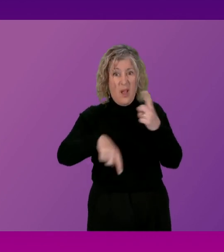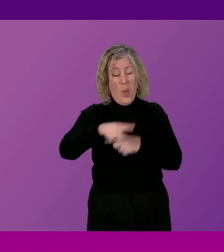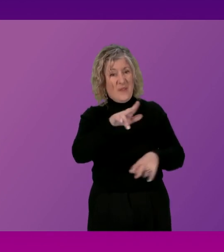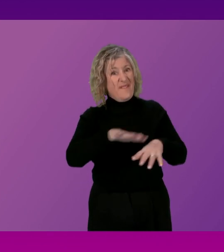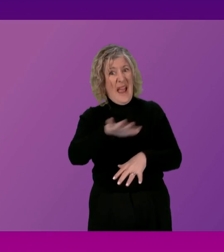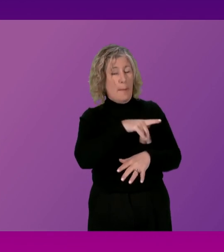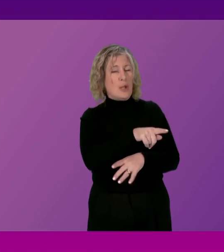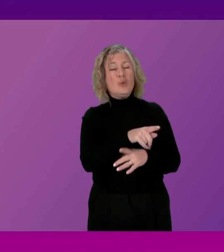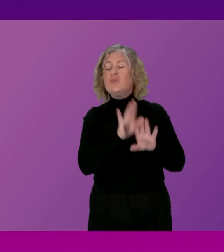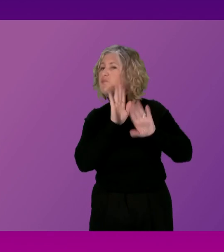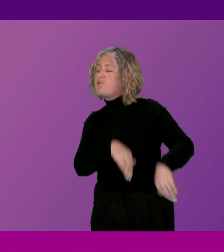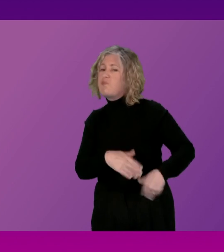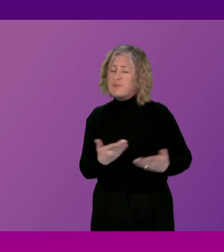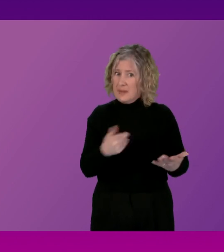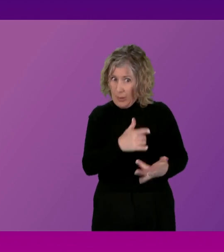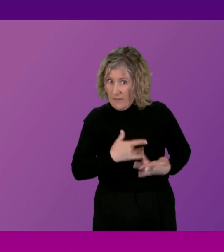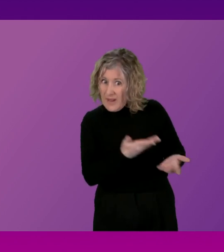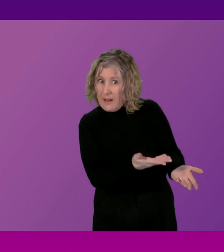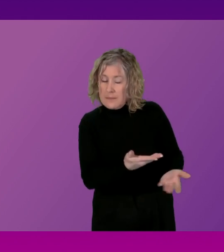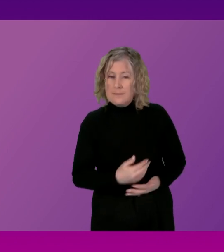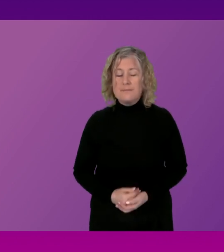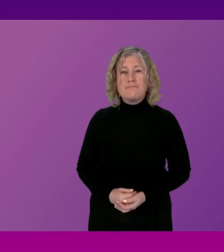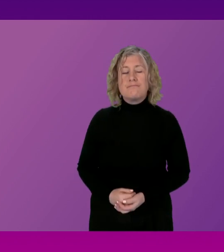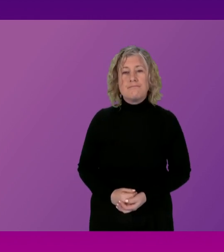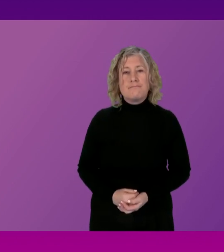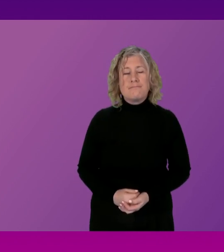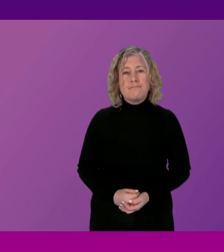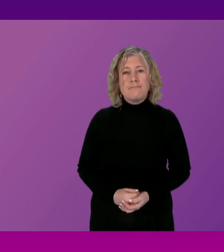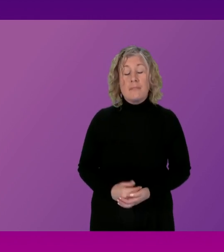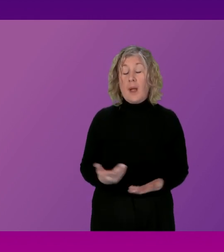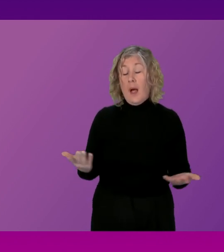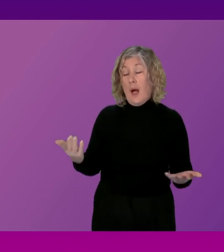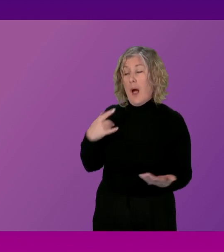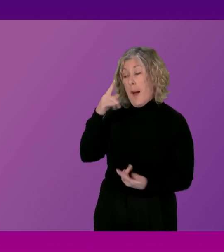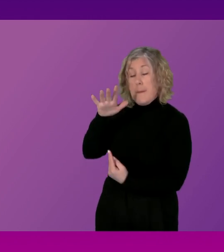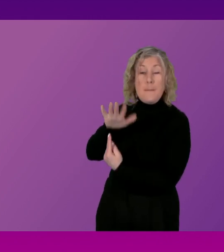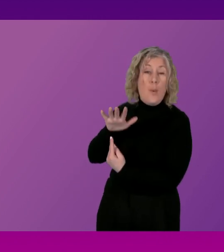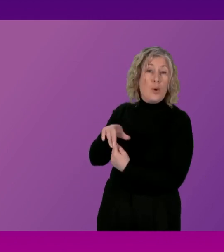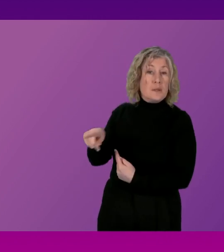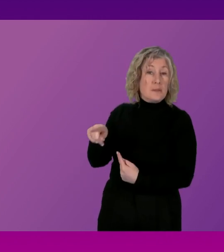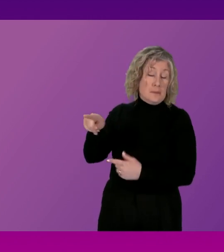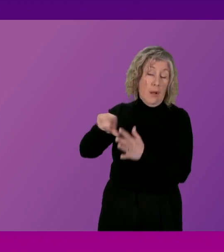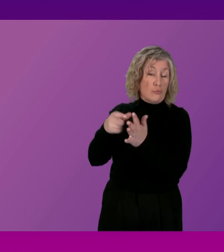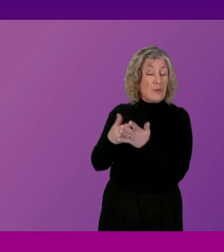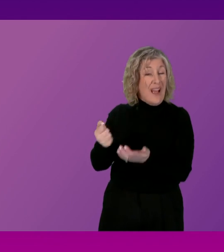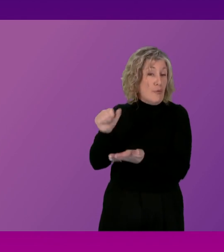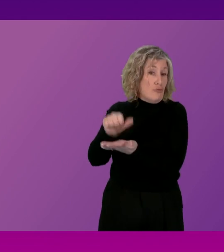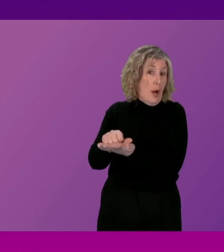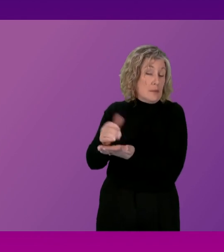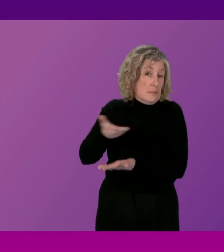Douglas Ross has every right to ask those questions.